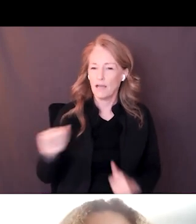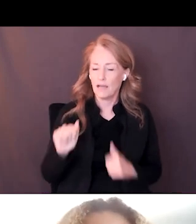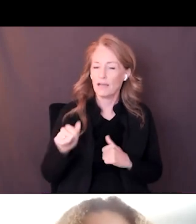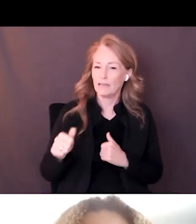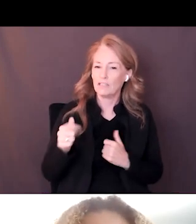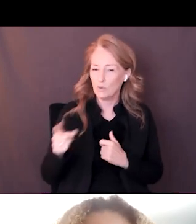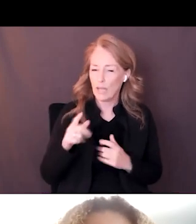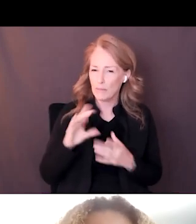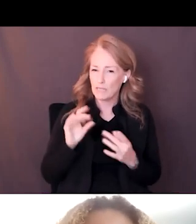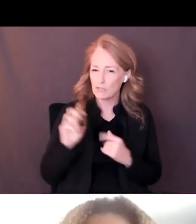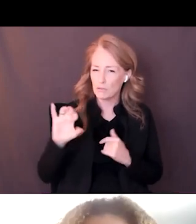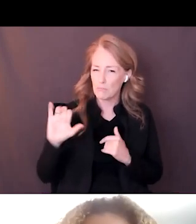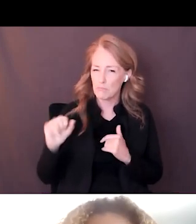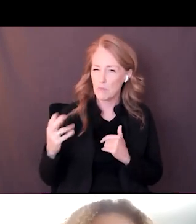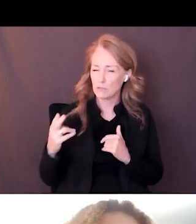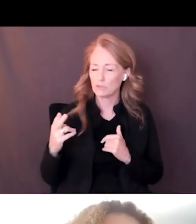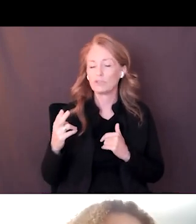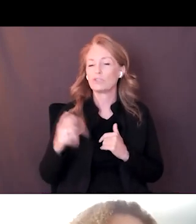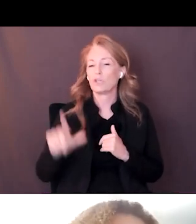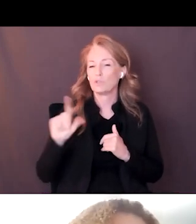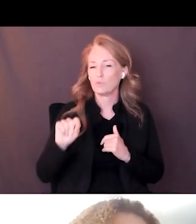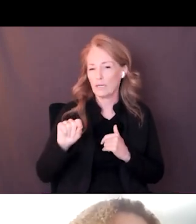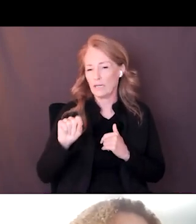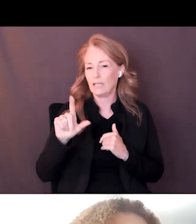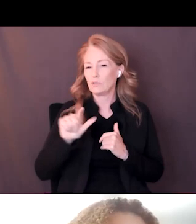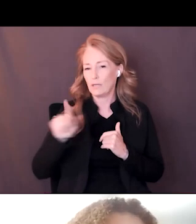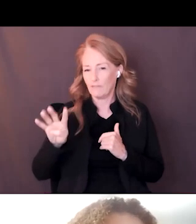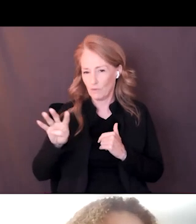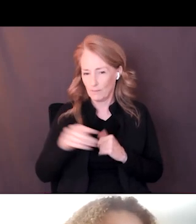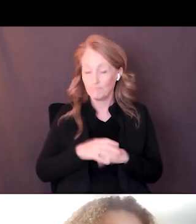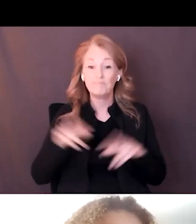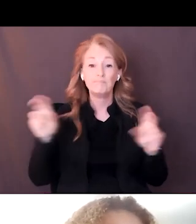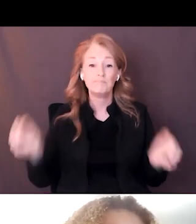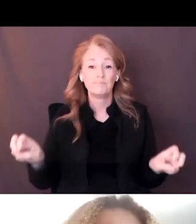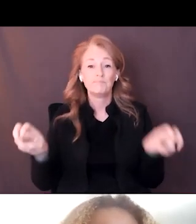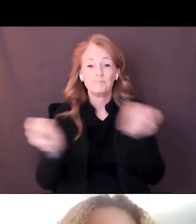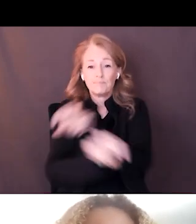I AM GOING TO BRING IN MEGAN FROM NASMHPD TO GIVE AN UPDATE ON